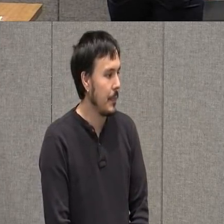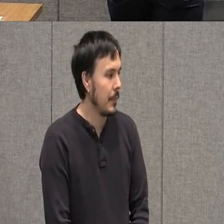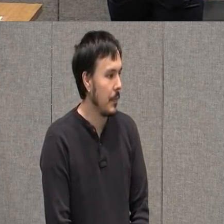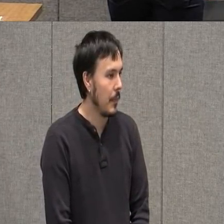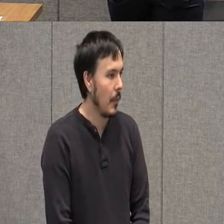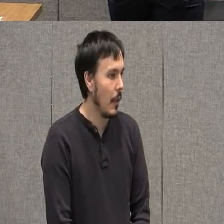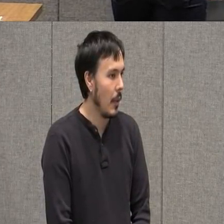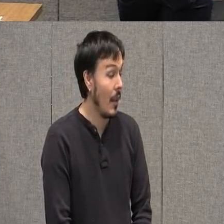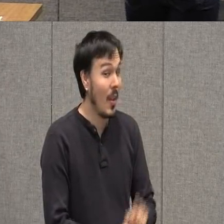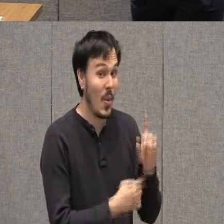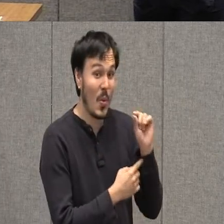20 seconds!